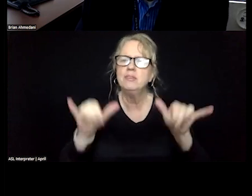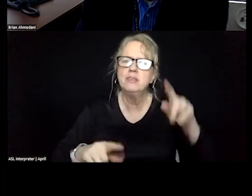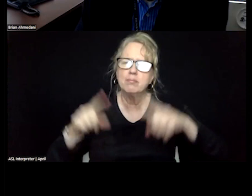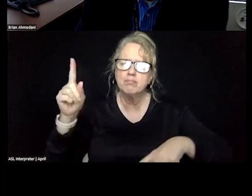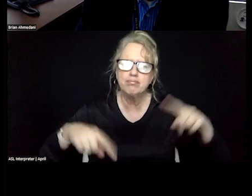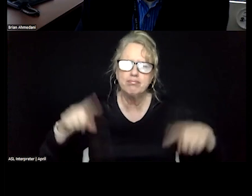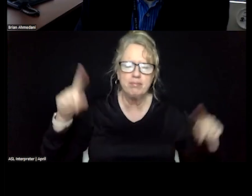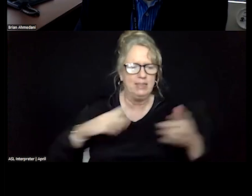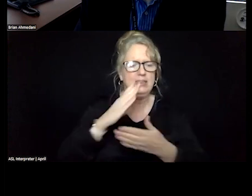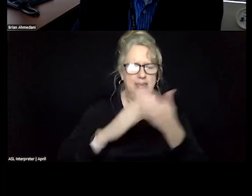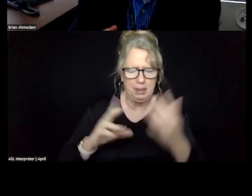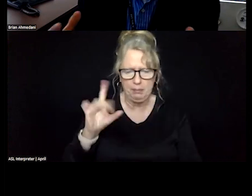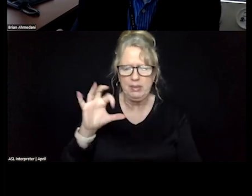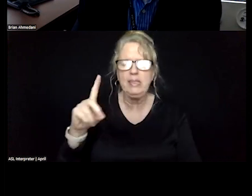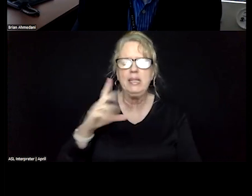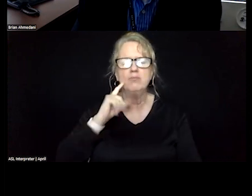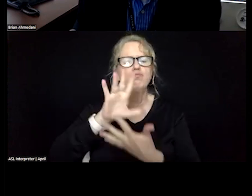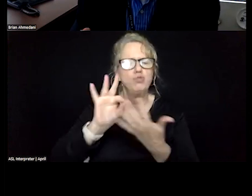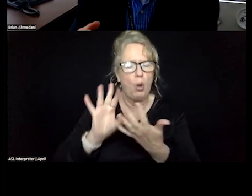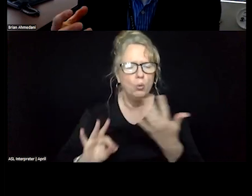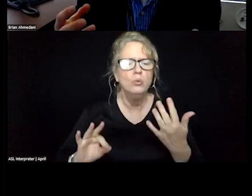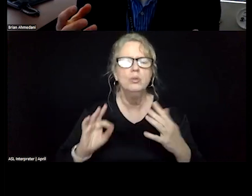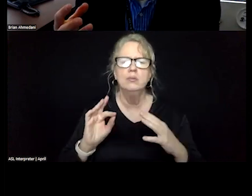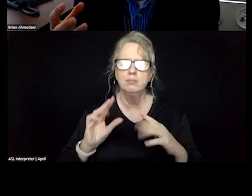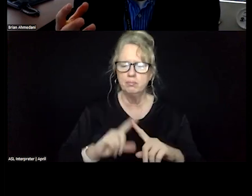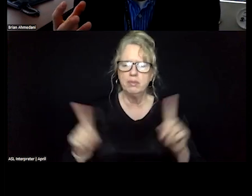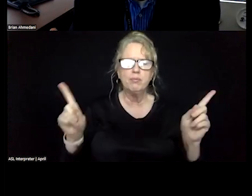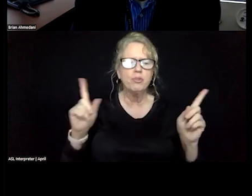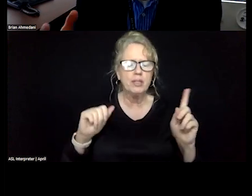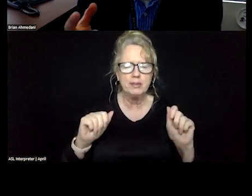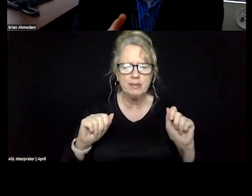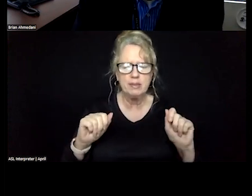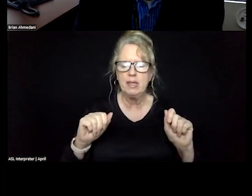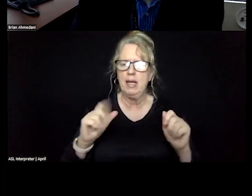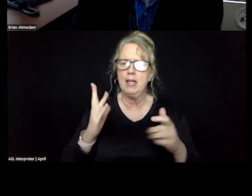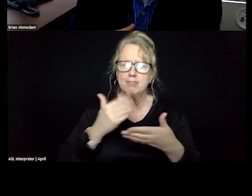SOME OF THEM CHOSE DIFFERENT INTERVENTIONS OR APPROACHES.